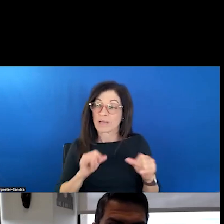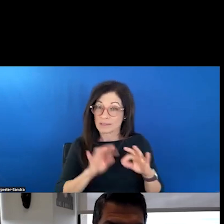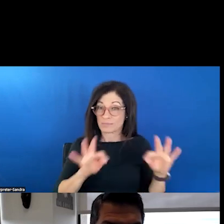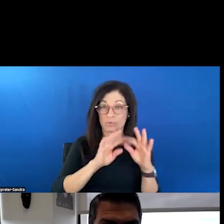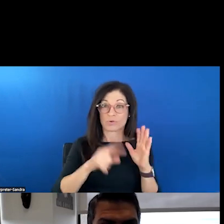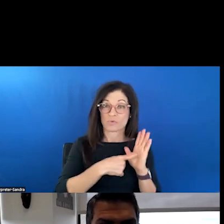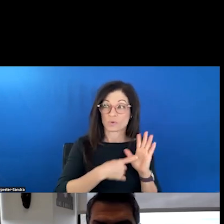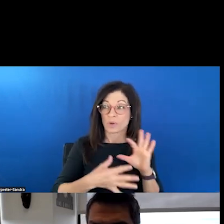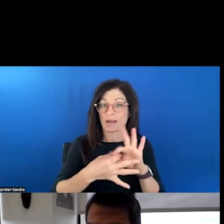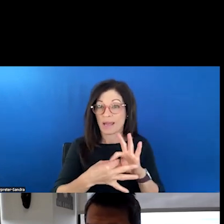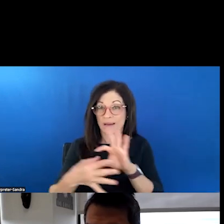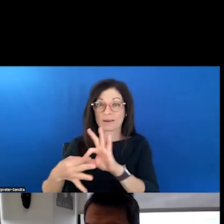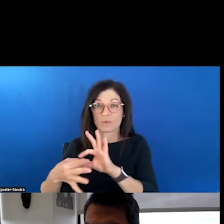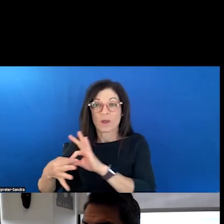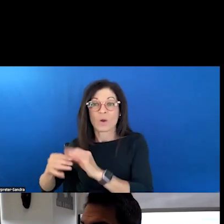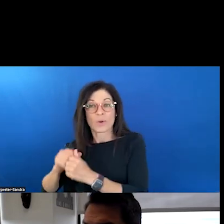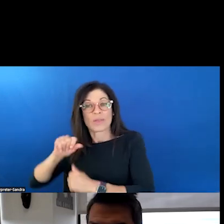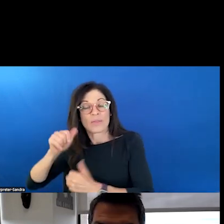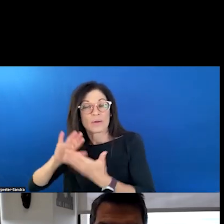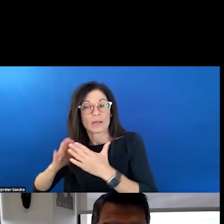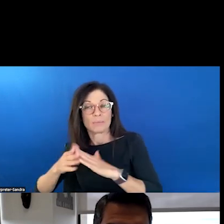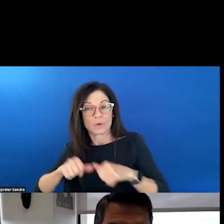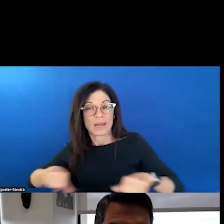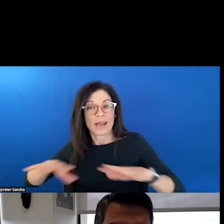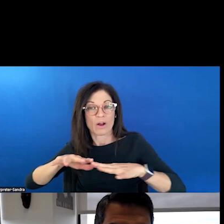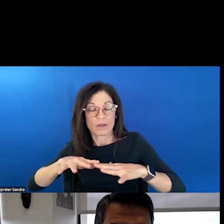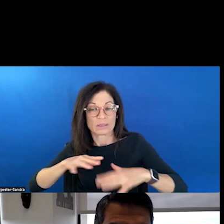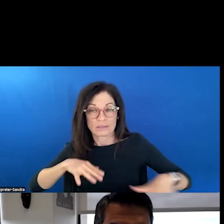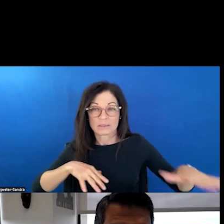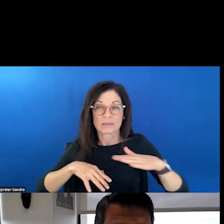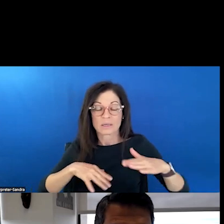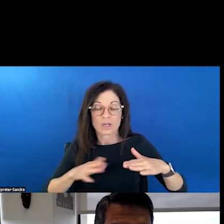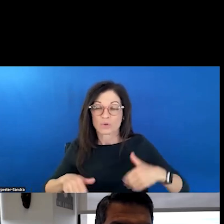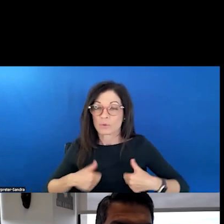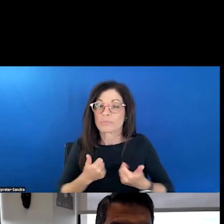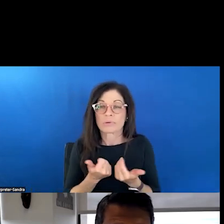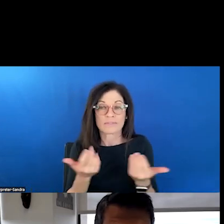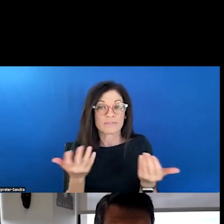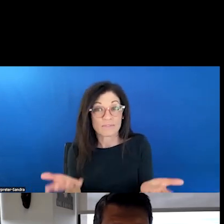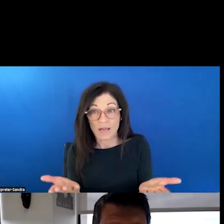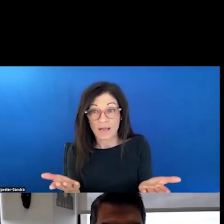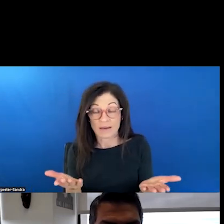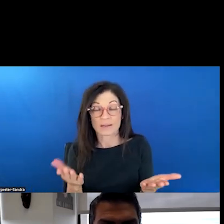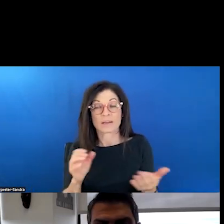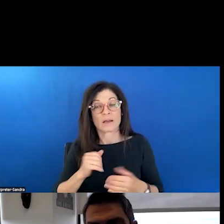COMMUNITY SECTORS ACROSS OUR AREAS TO PROVIDE SUICIDE PREVENTION